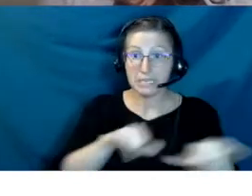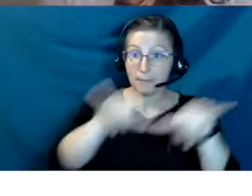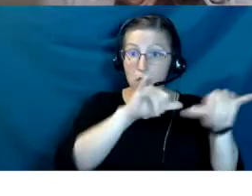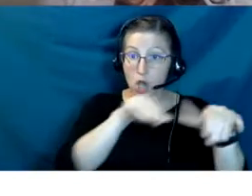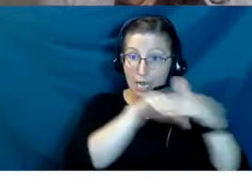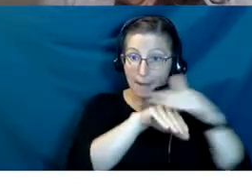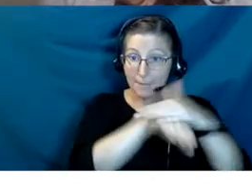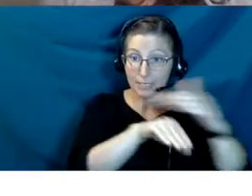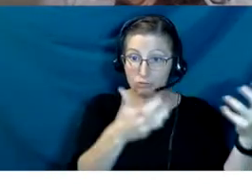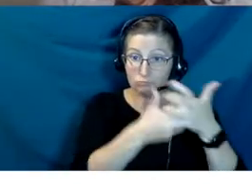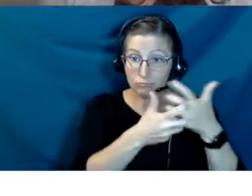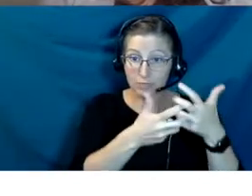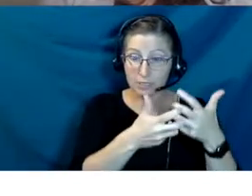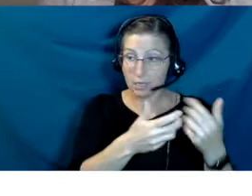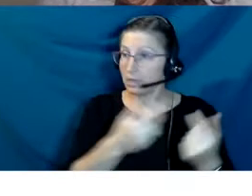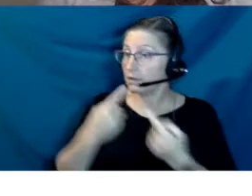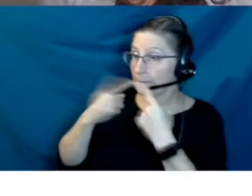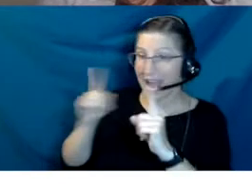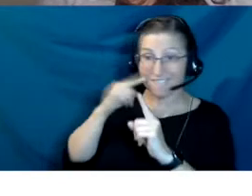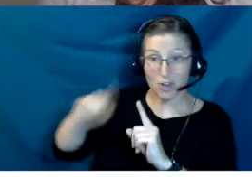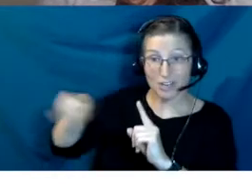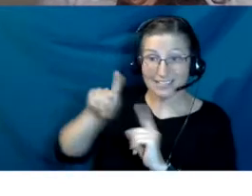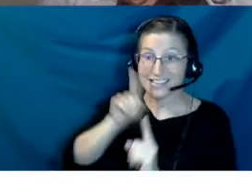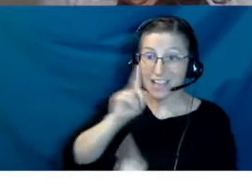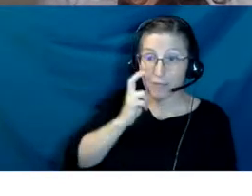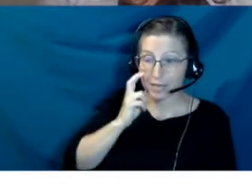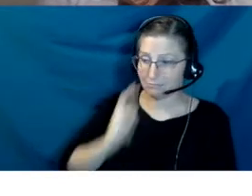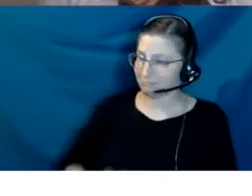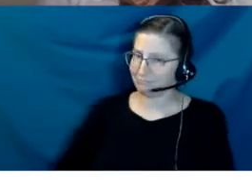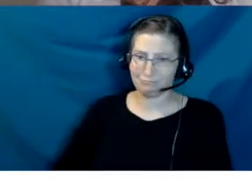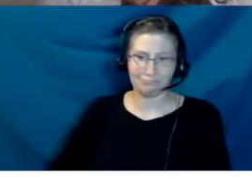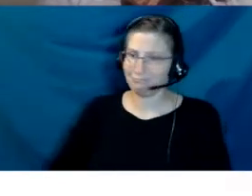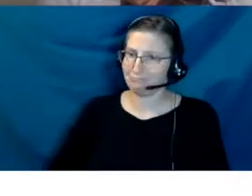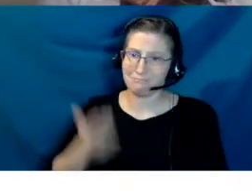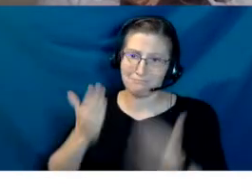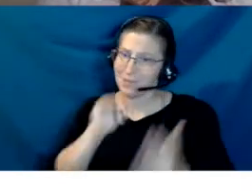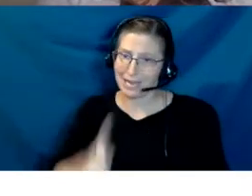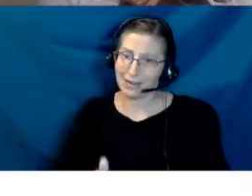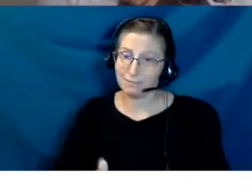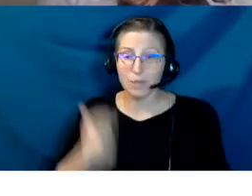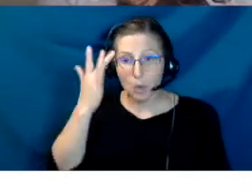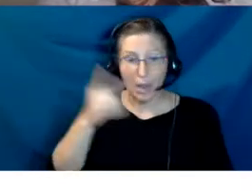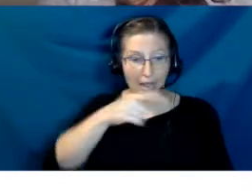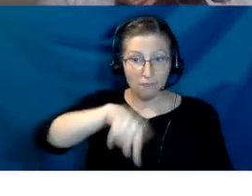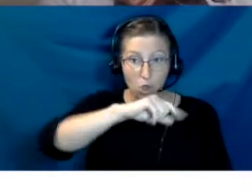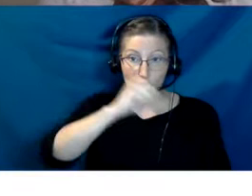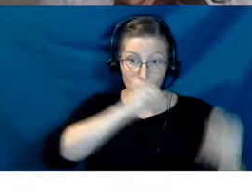child who's deafblind, because those strategies typically require access to vision. And the